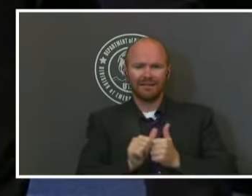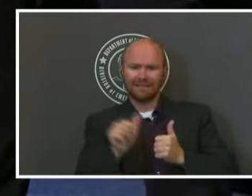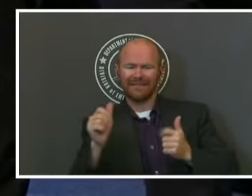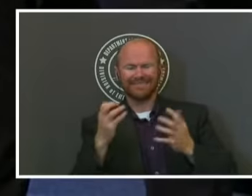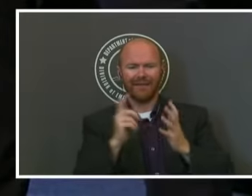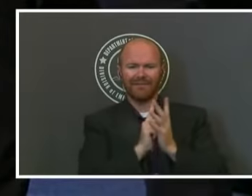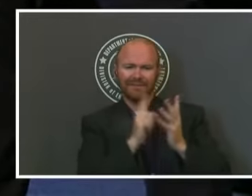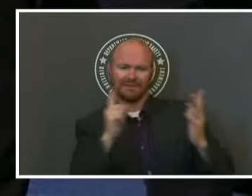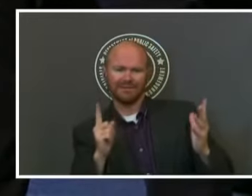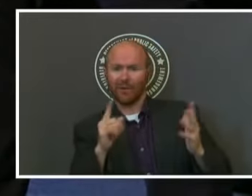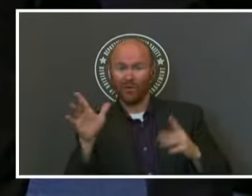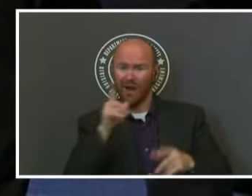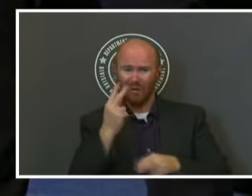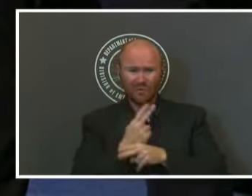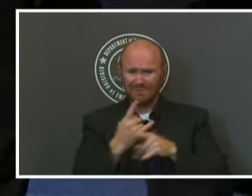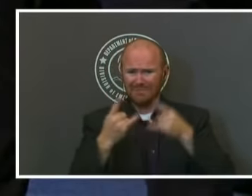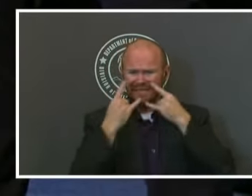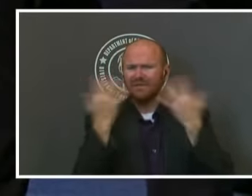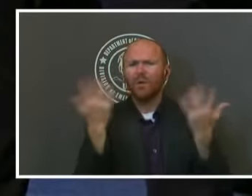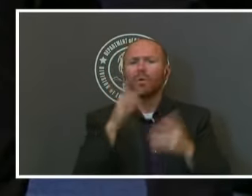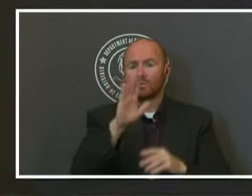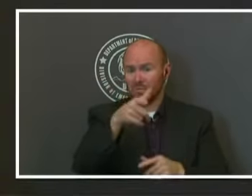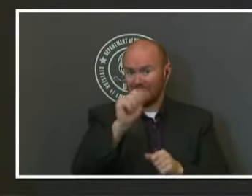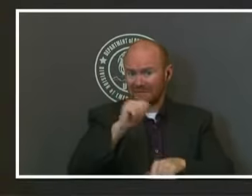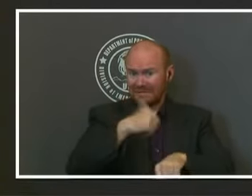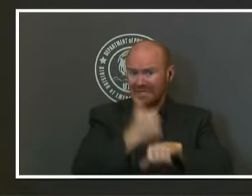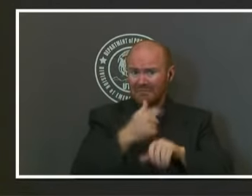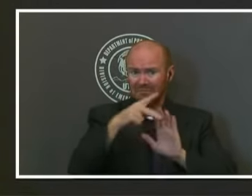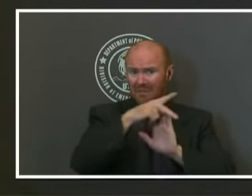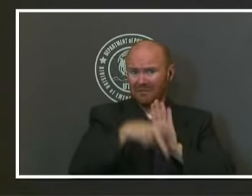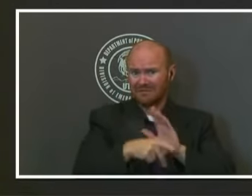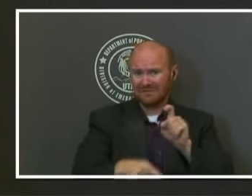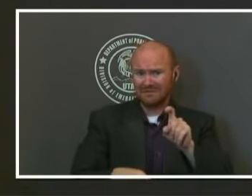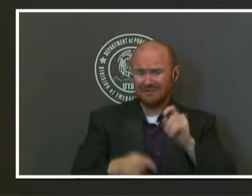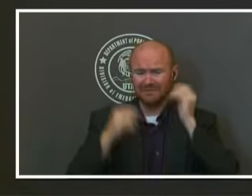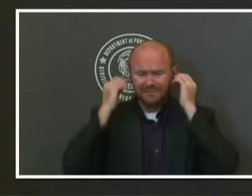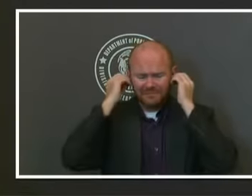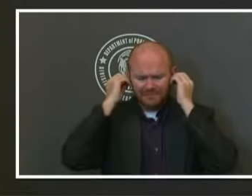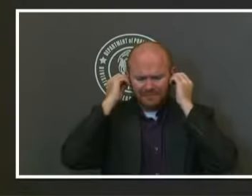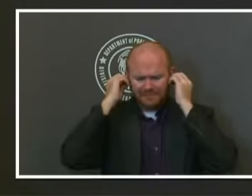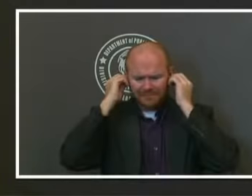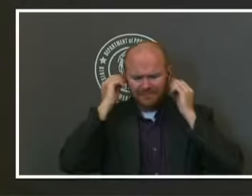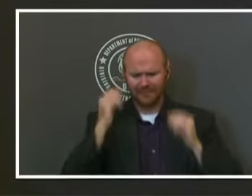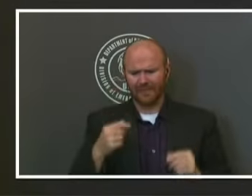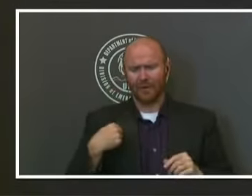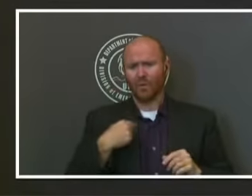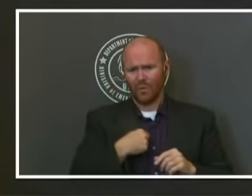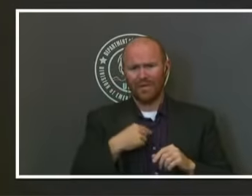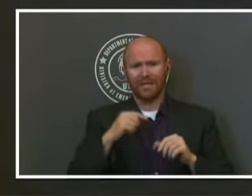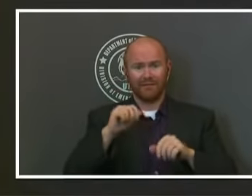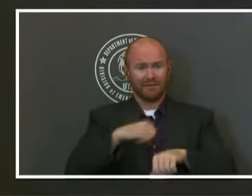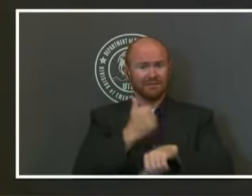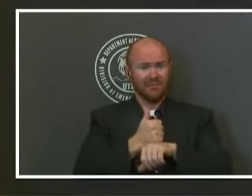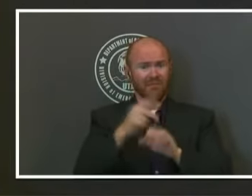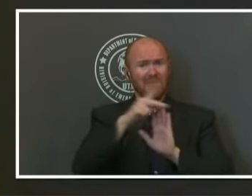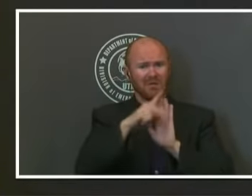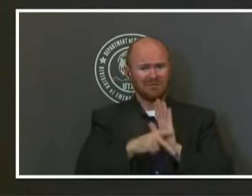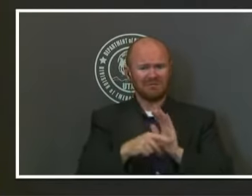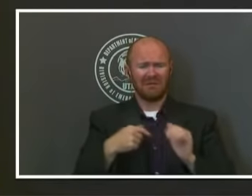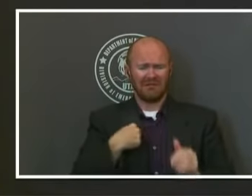policy wise to get them to do it we put a policy in place that I